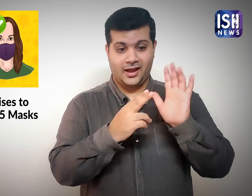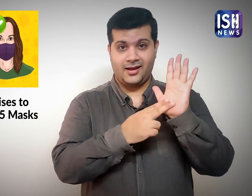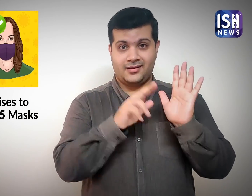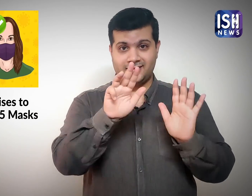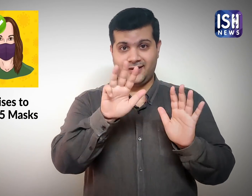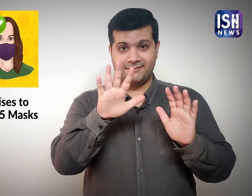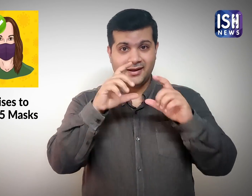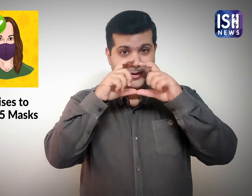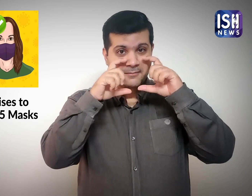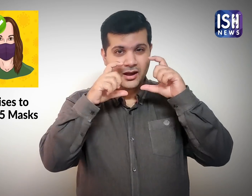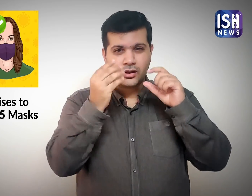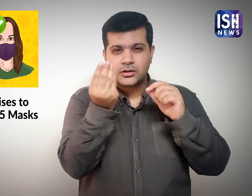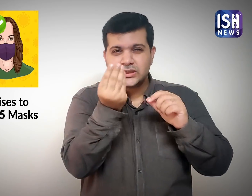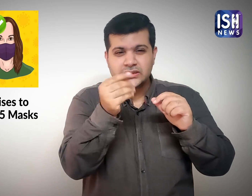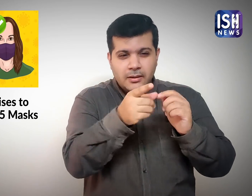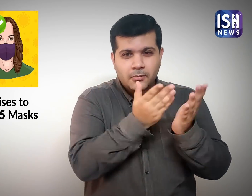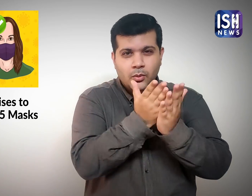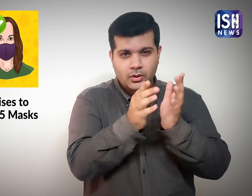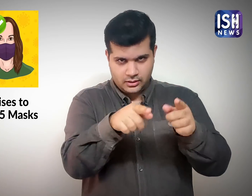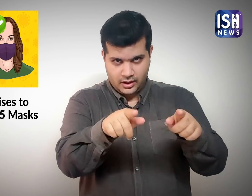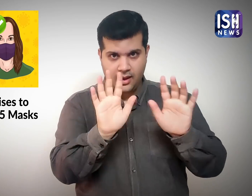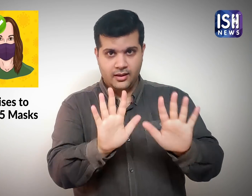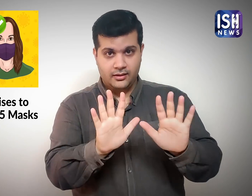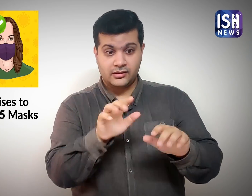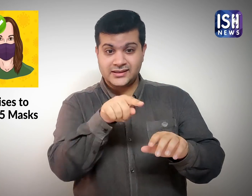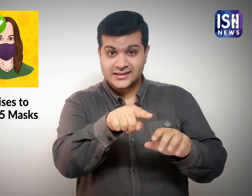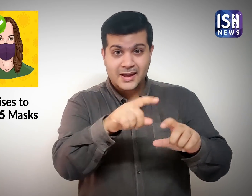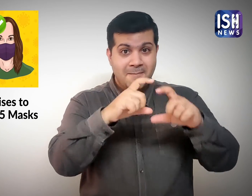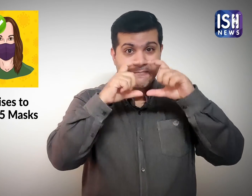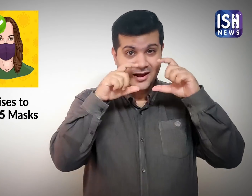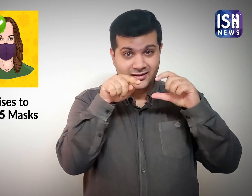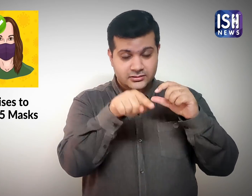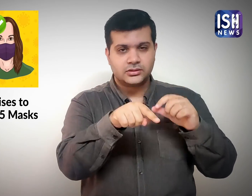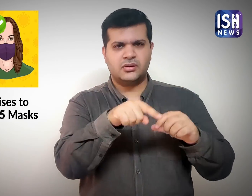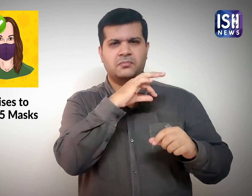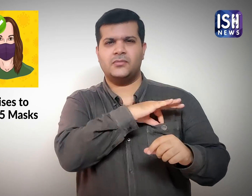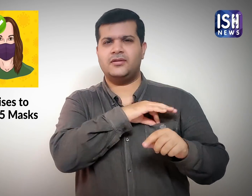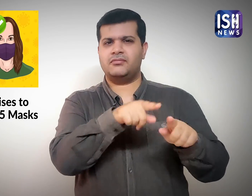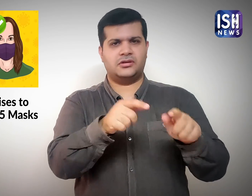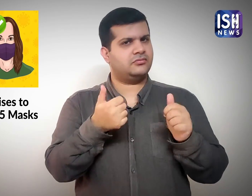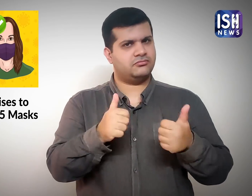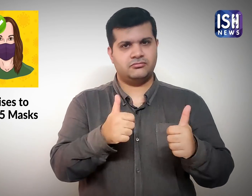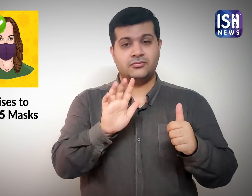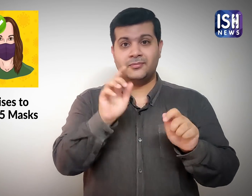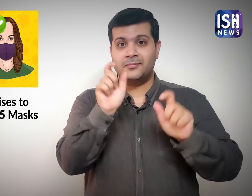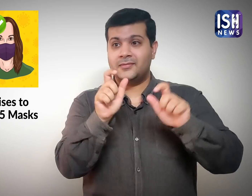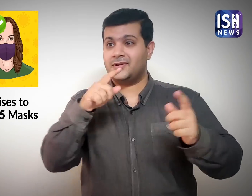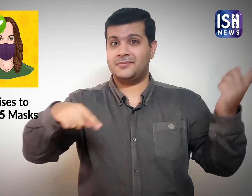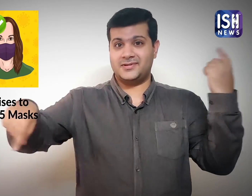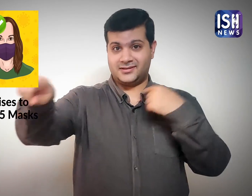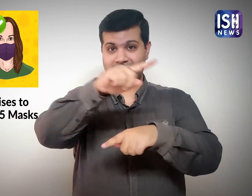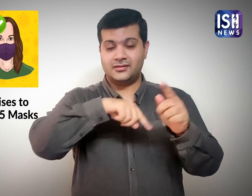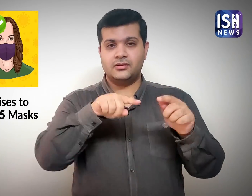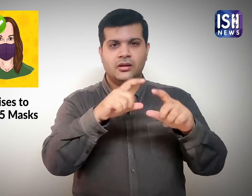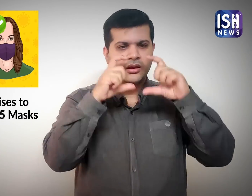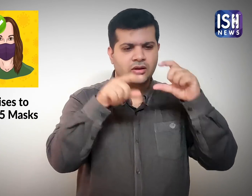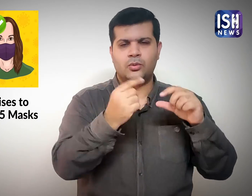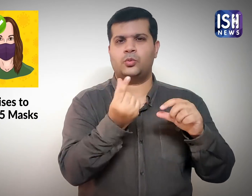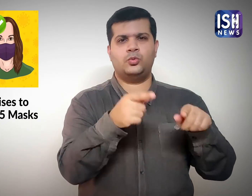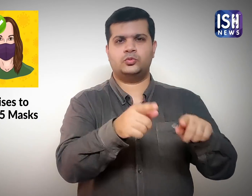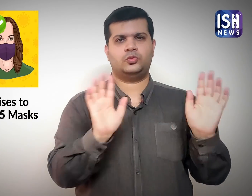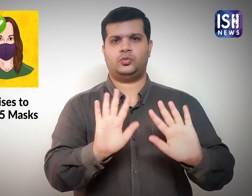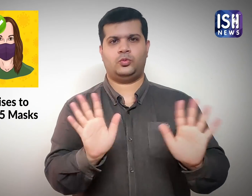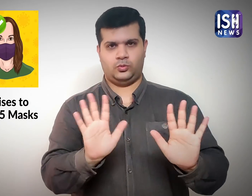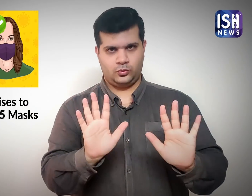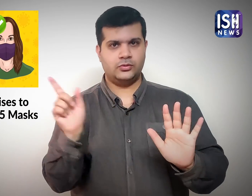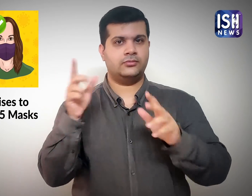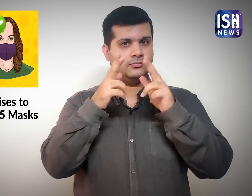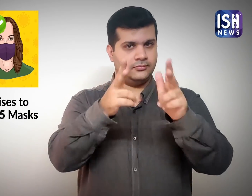But there are some types of N95 masks that are not as beneficial.